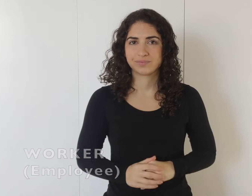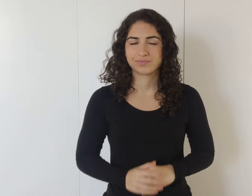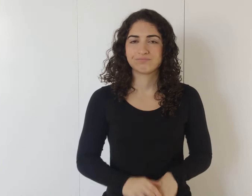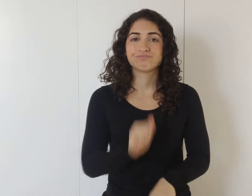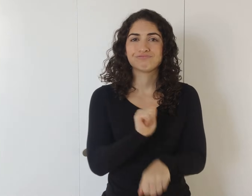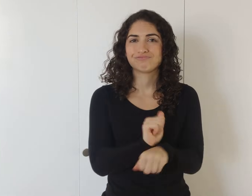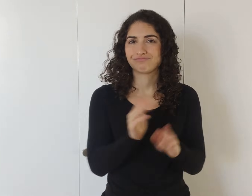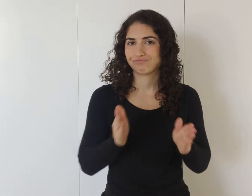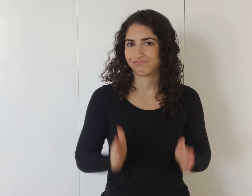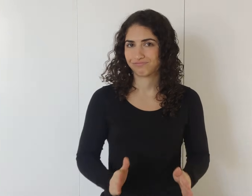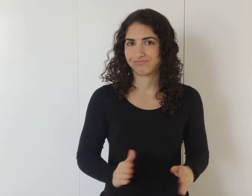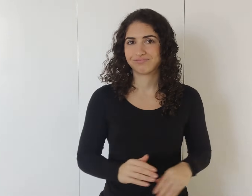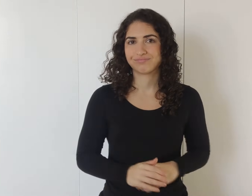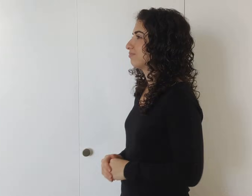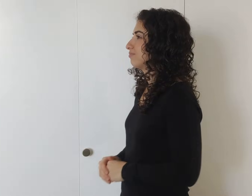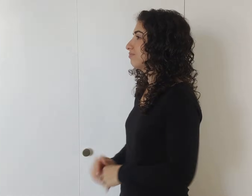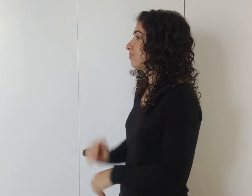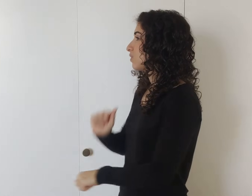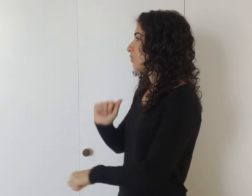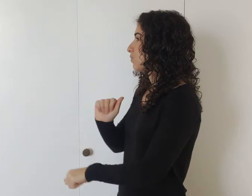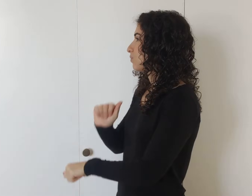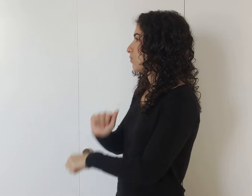Or EMPLOYEE